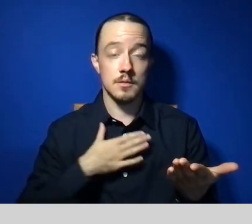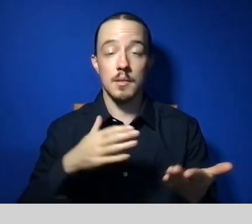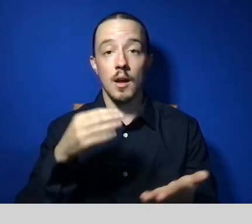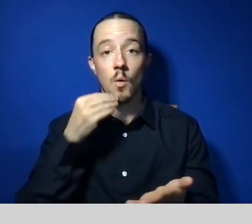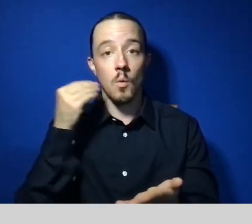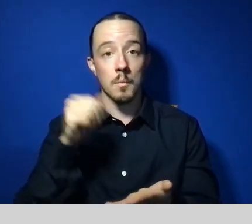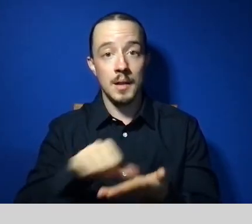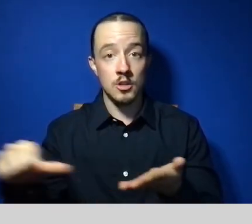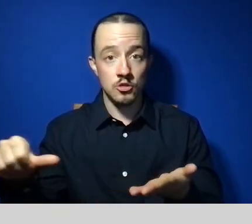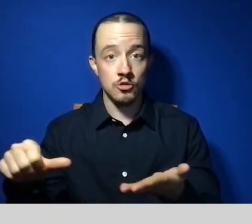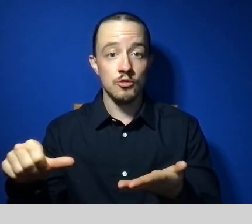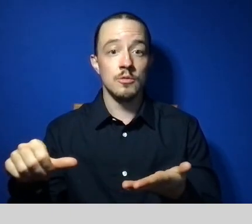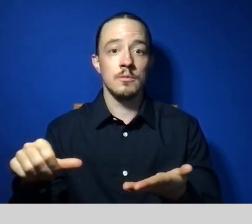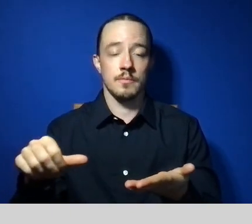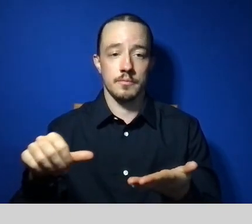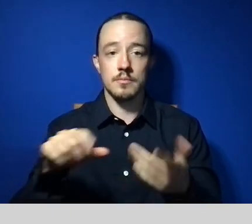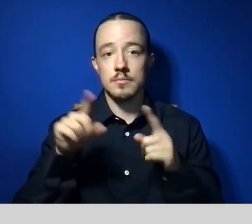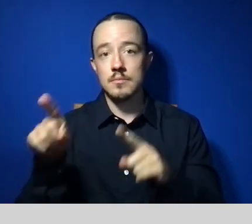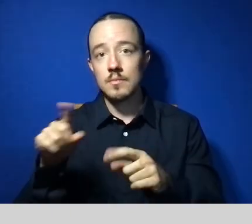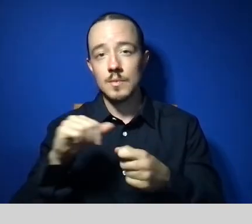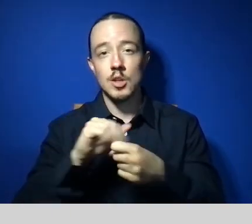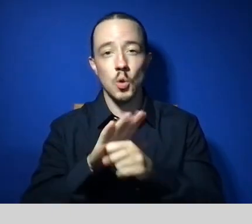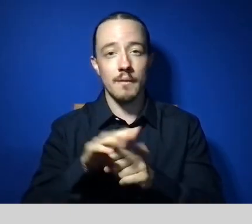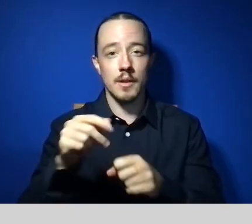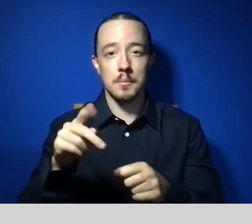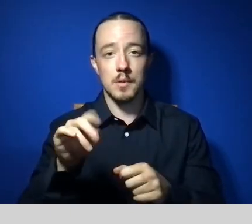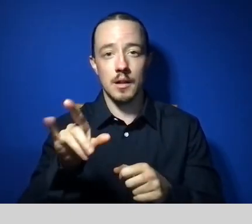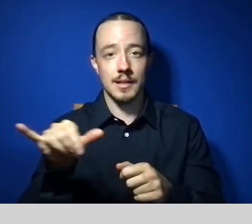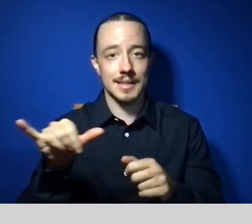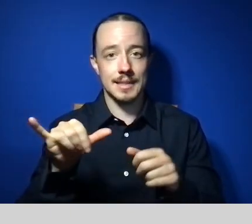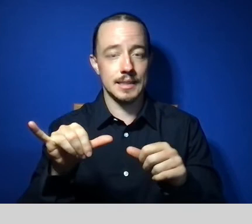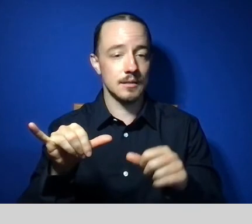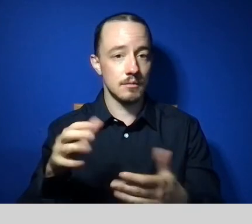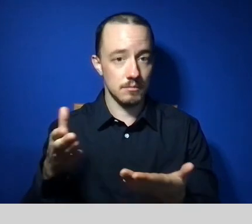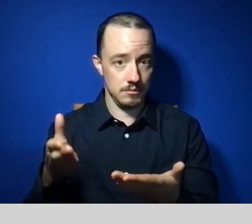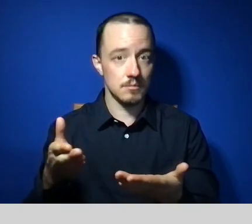This is my home website. I click on COVID Plotly animations,